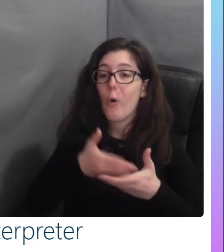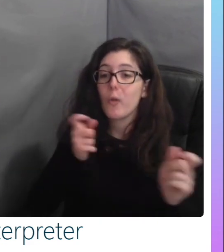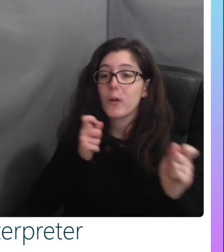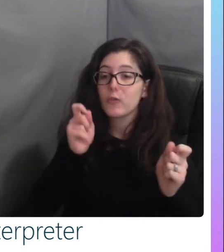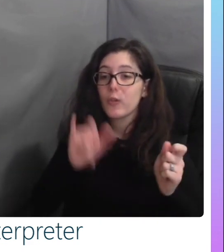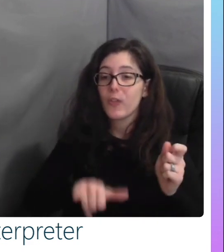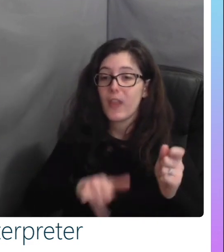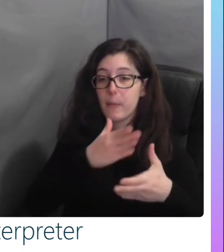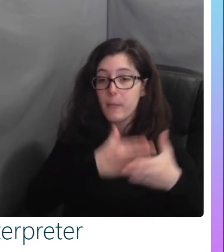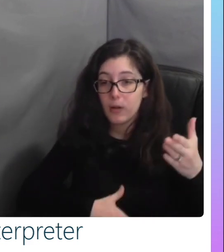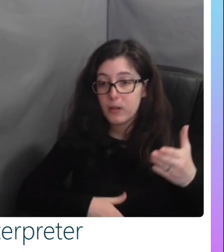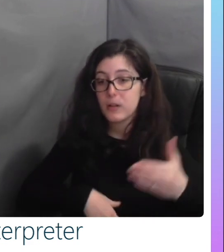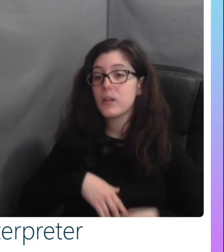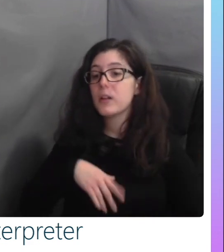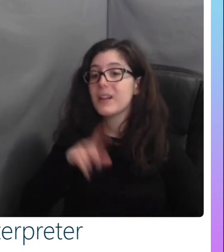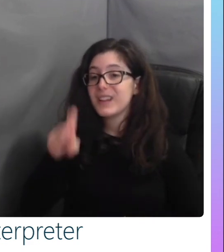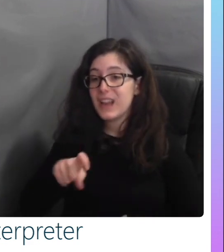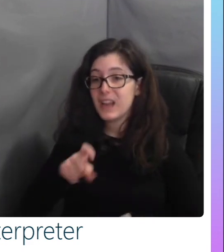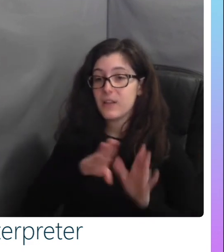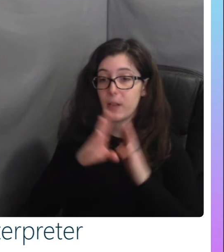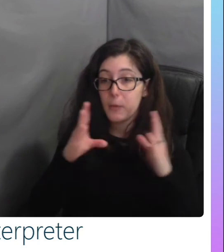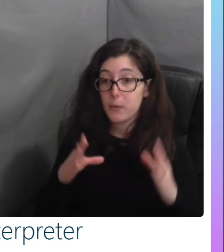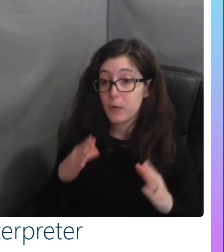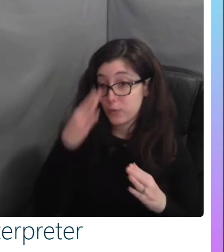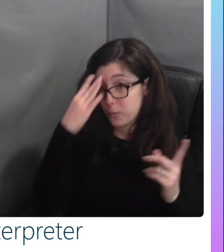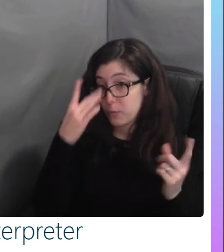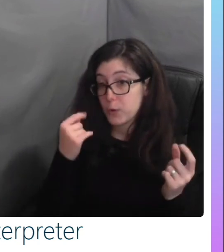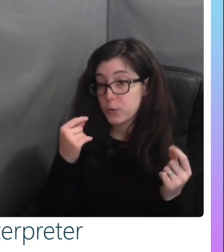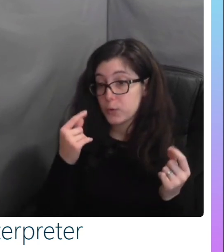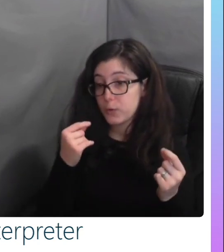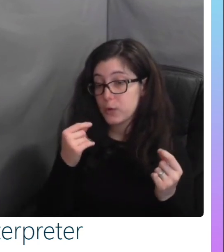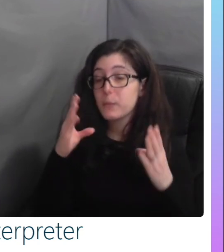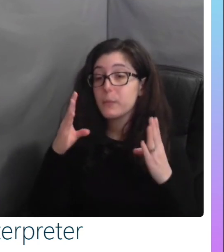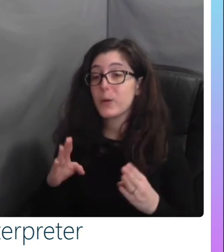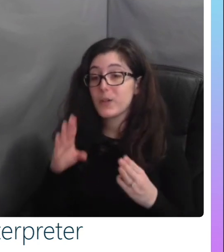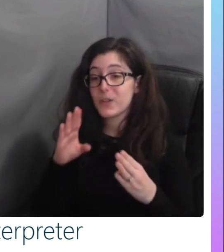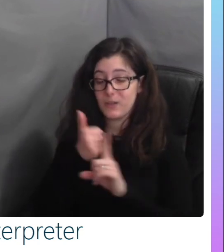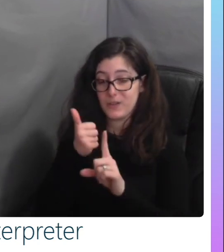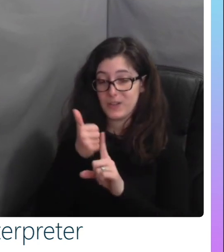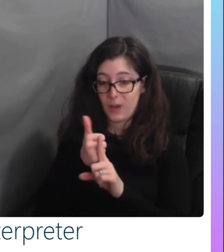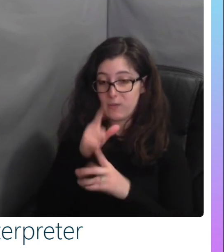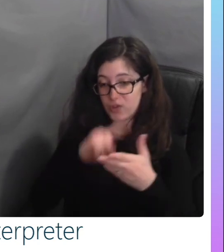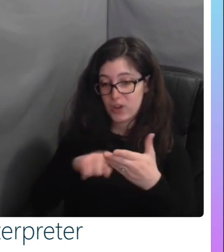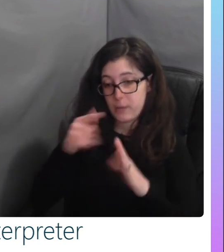who know what they're doing, they have to have the person who's going to check before it's posted, they have to have their audits